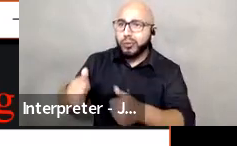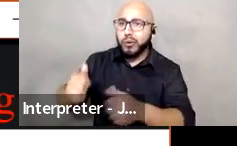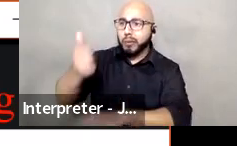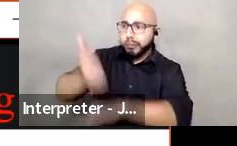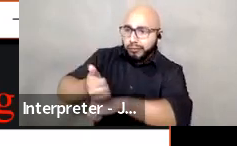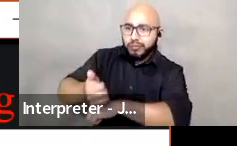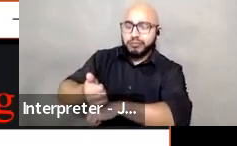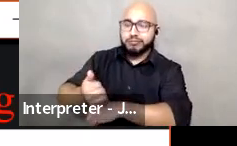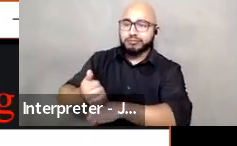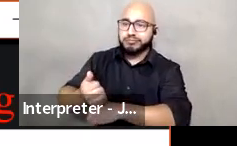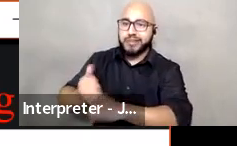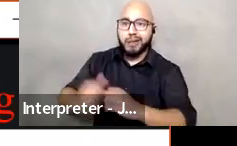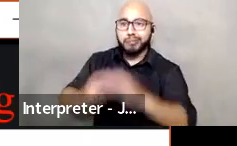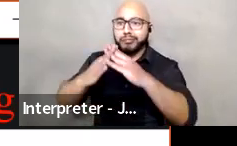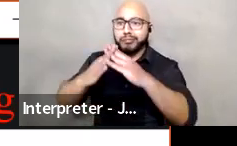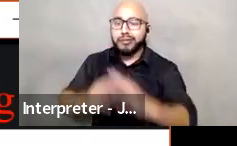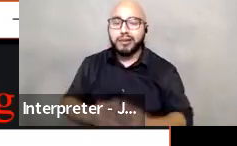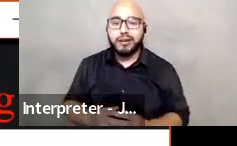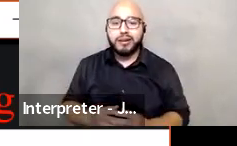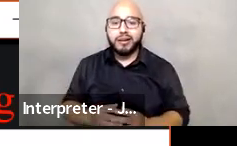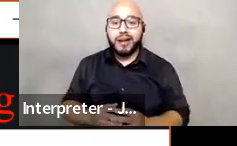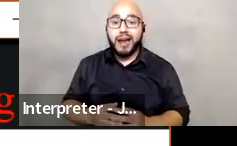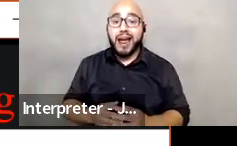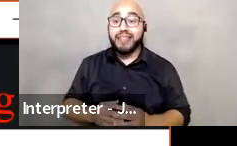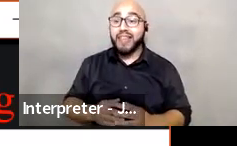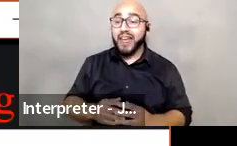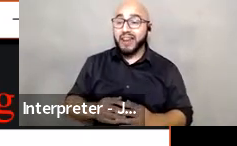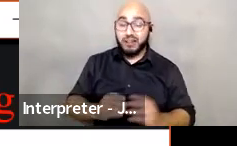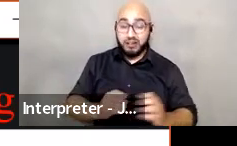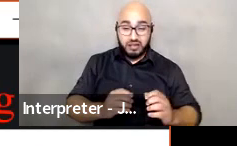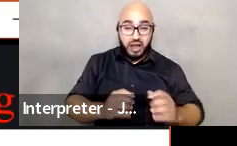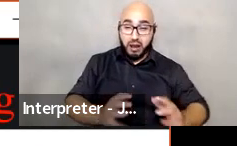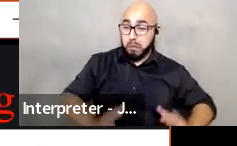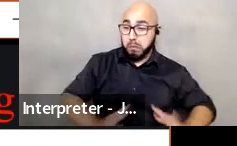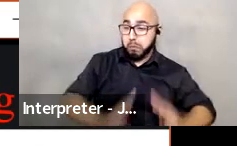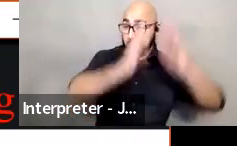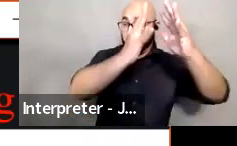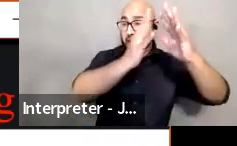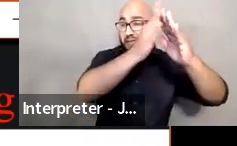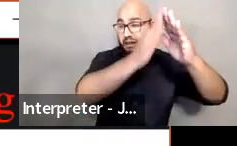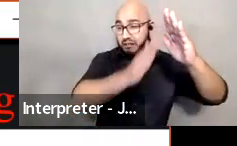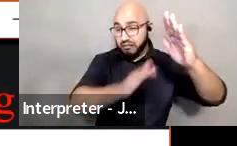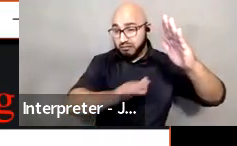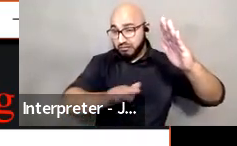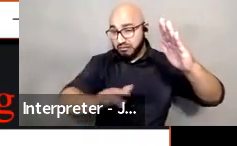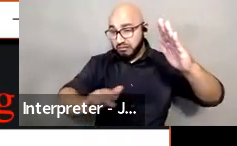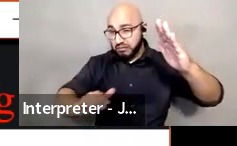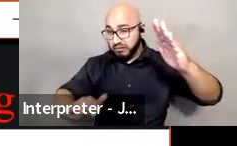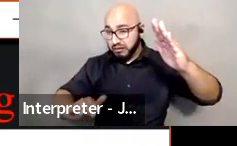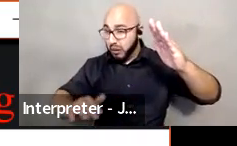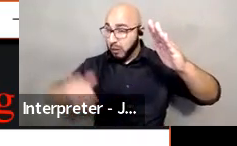A. Kind of resurgence of these memorials going up and that is. During the civil rights movement.